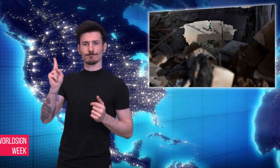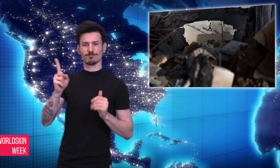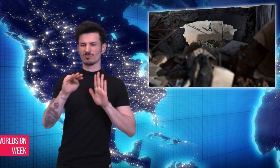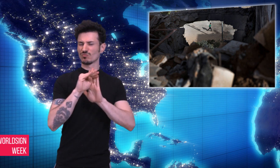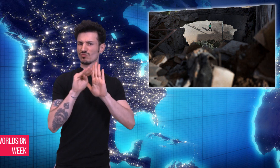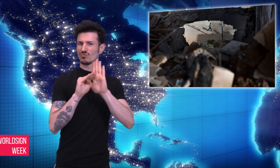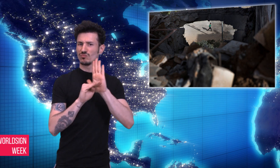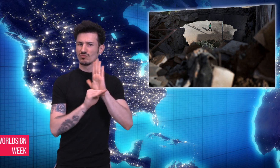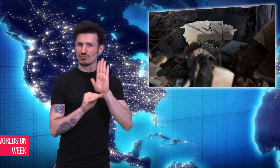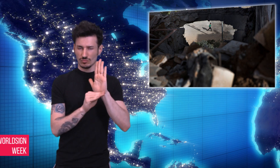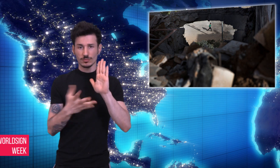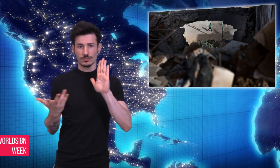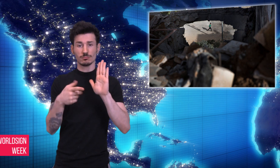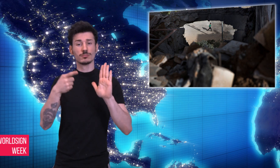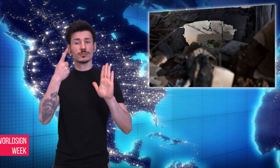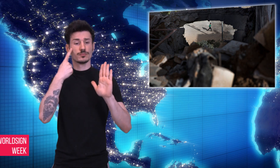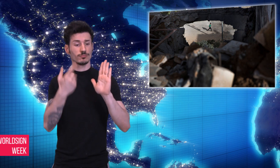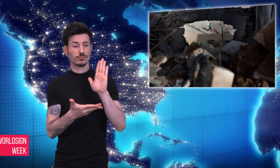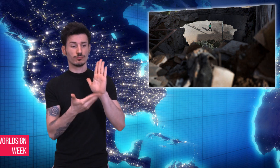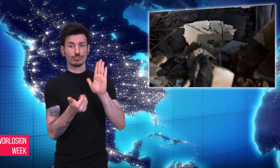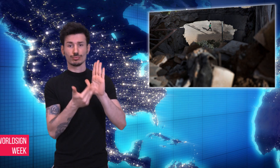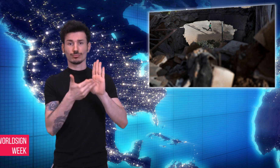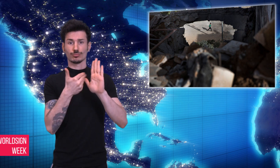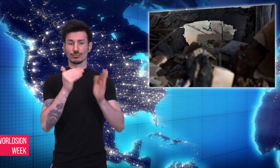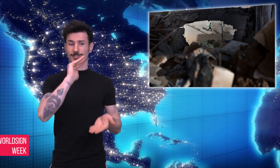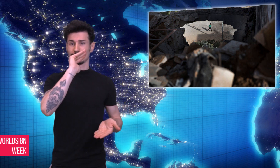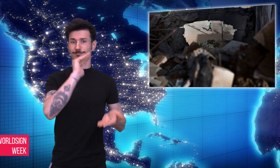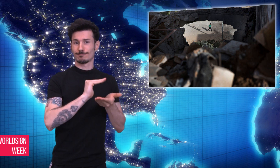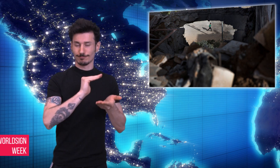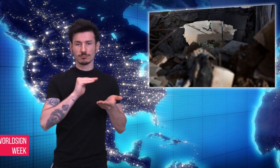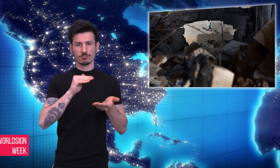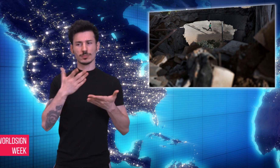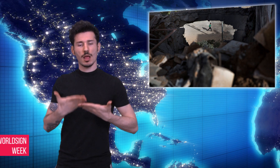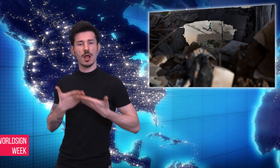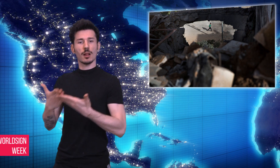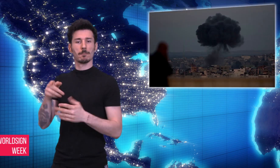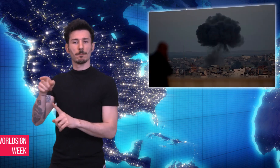some of sanctions imposed on the Palestinians.